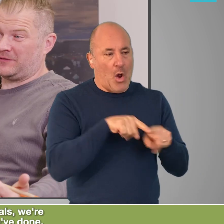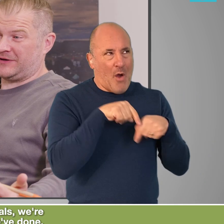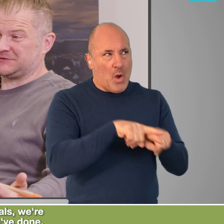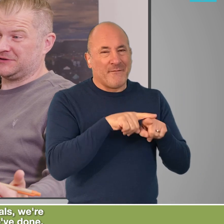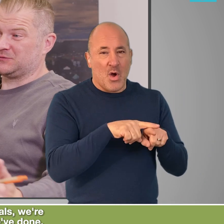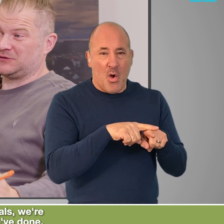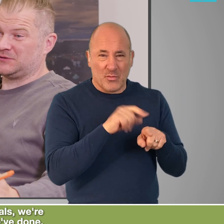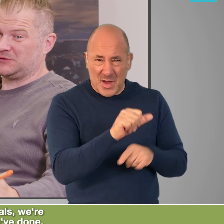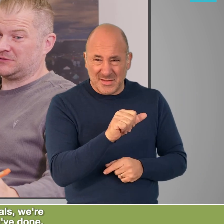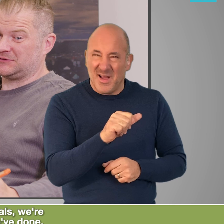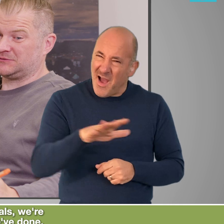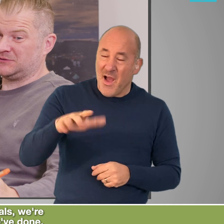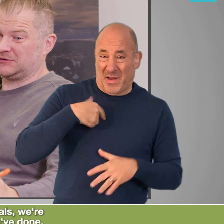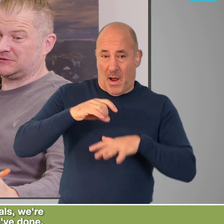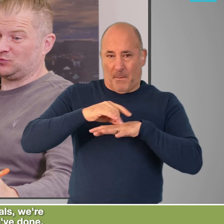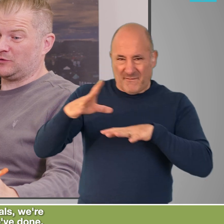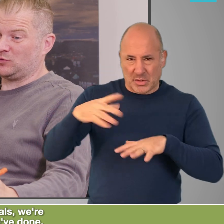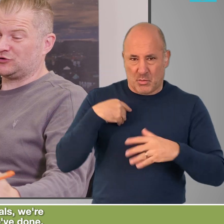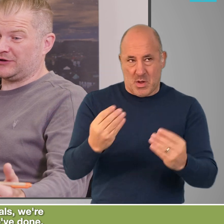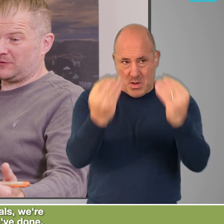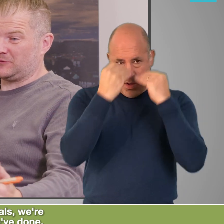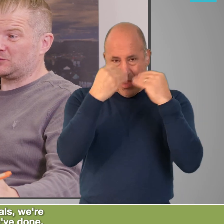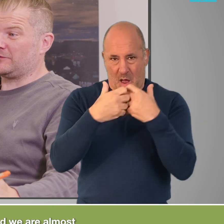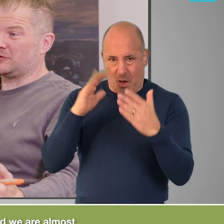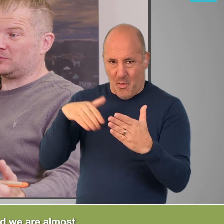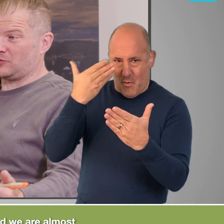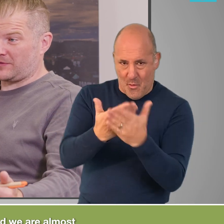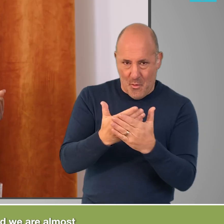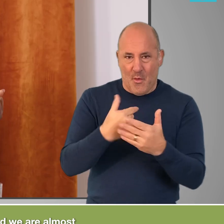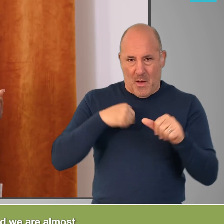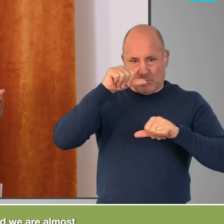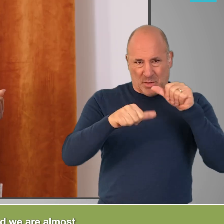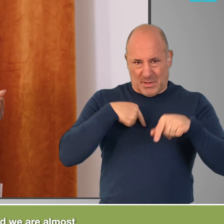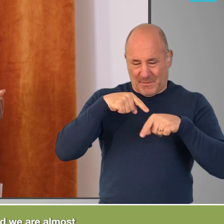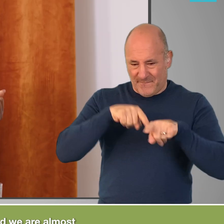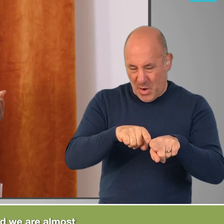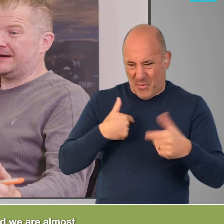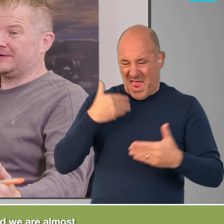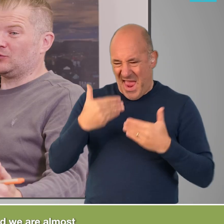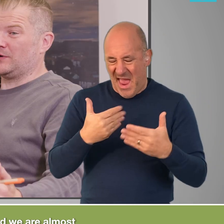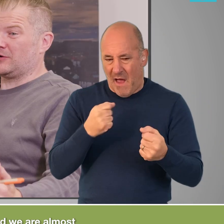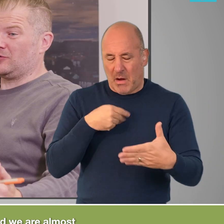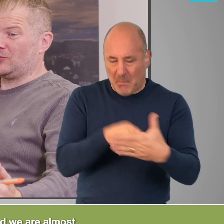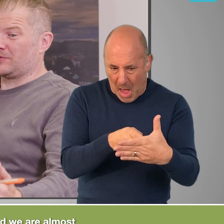We are professionals, we're trained in what we've done, we follow the process and we are almost